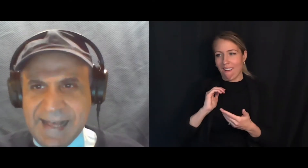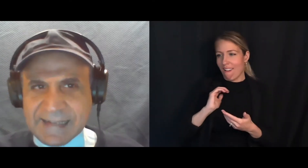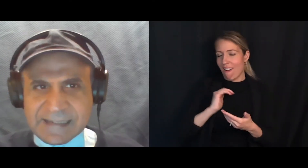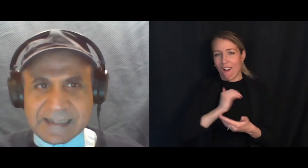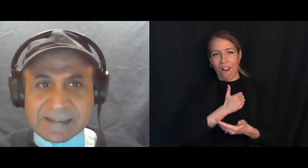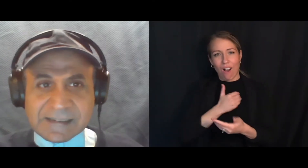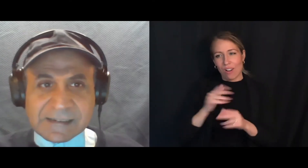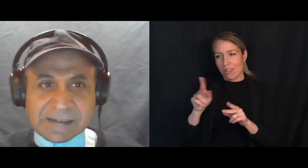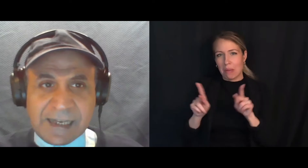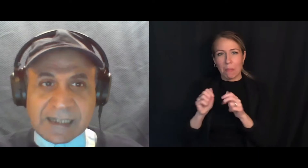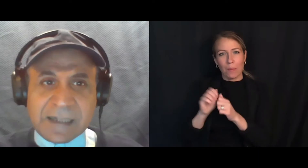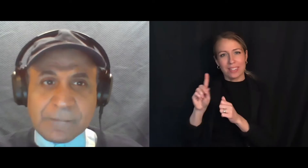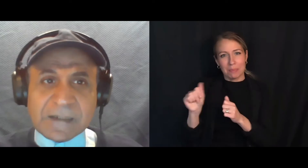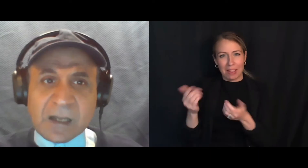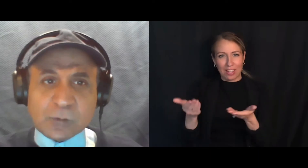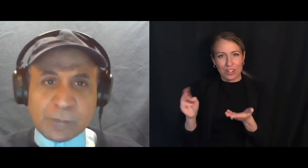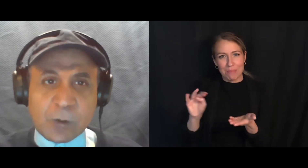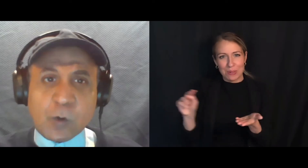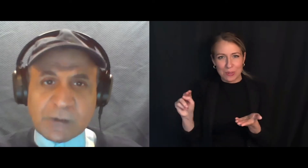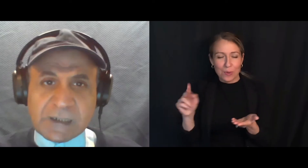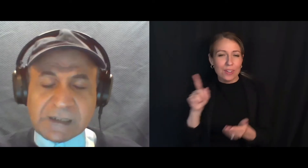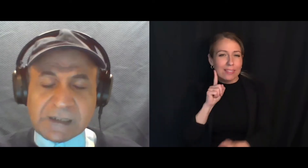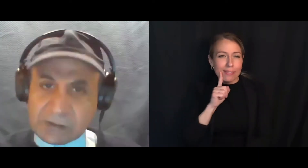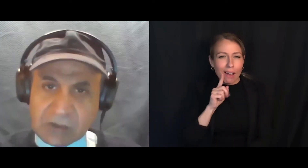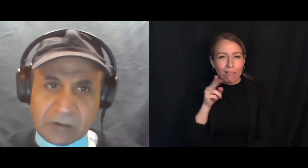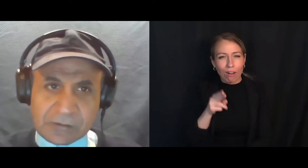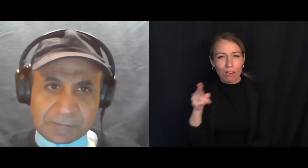and the deaf, and hard of hearing communities in particular.